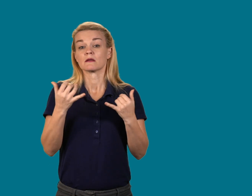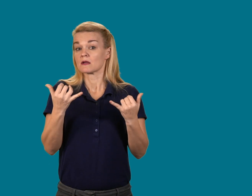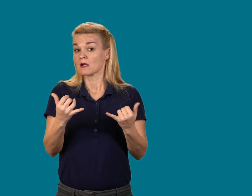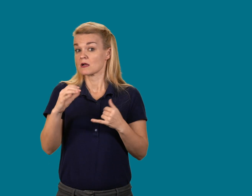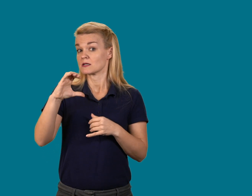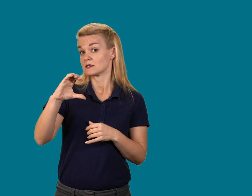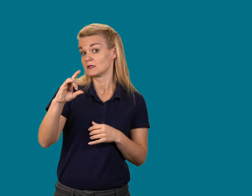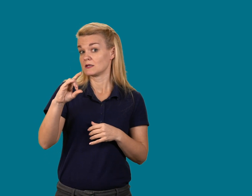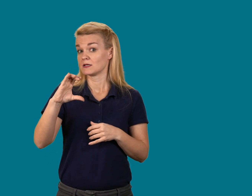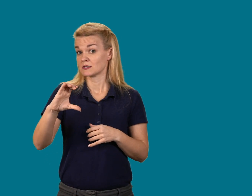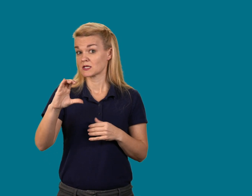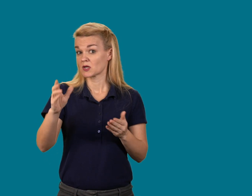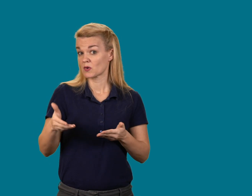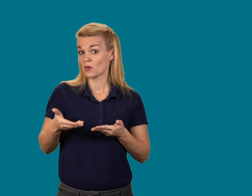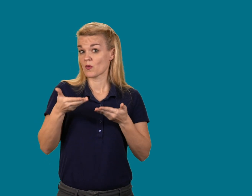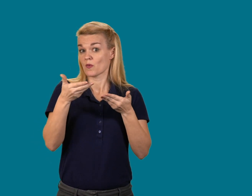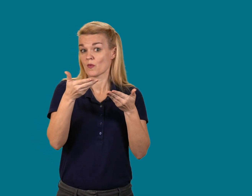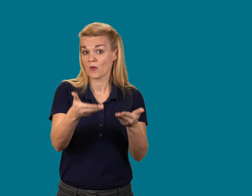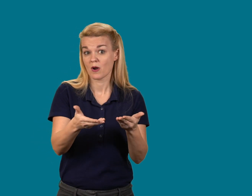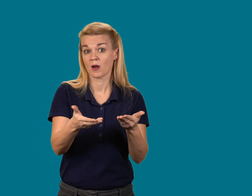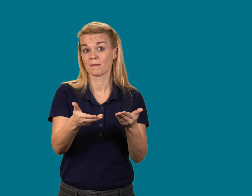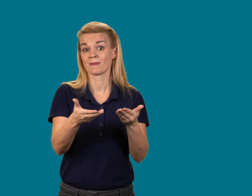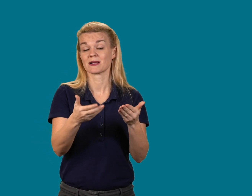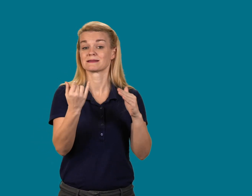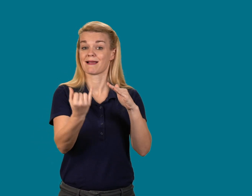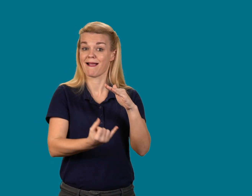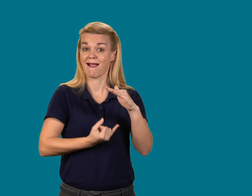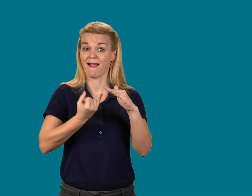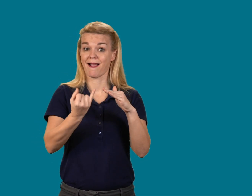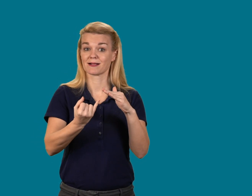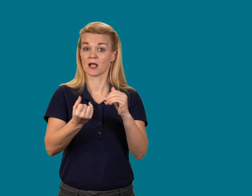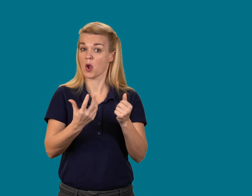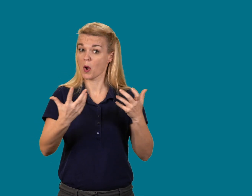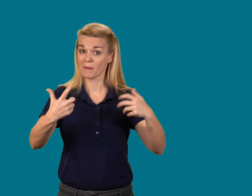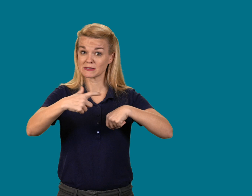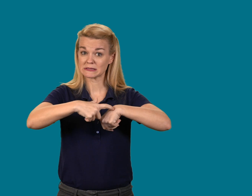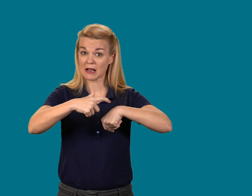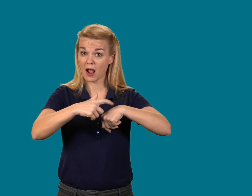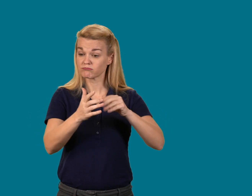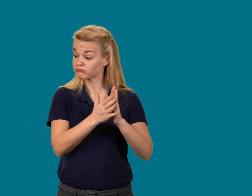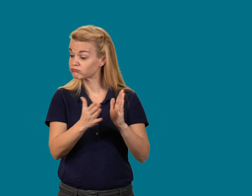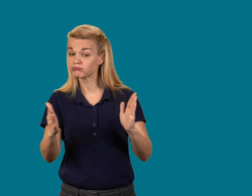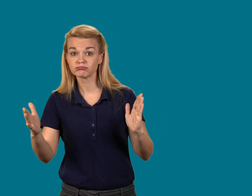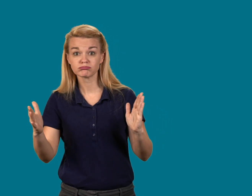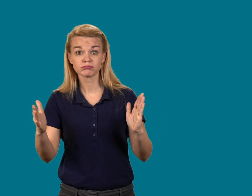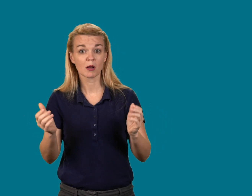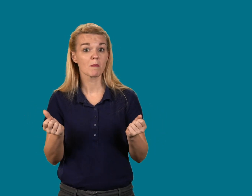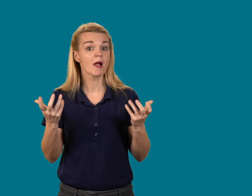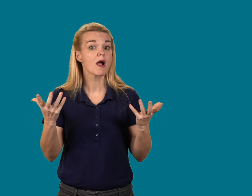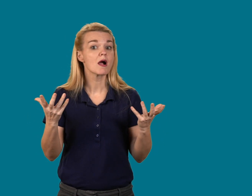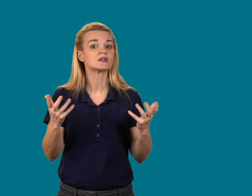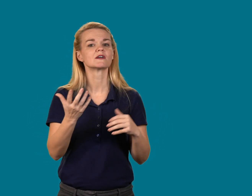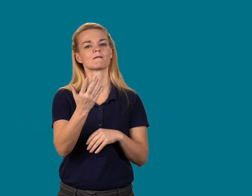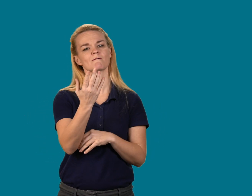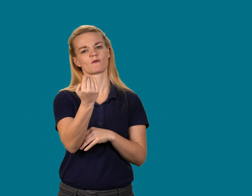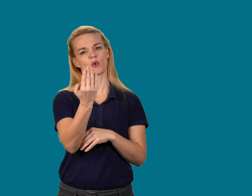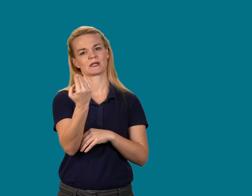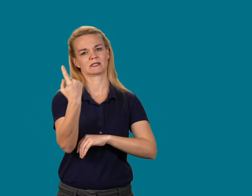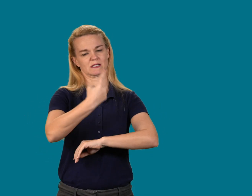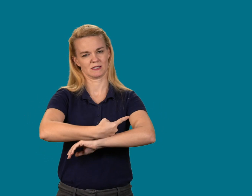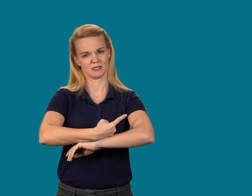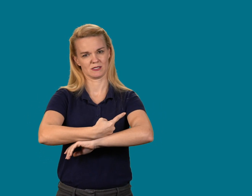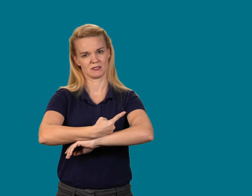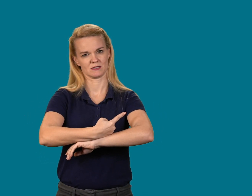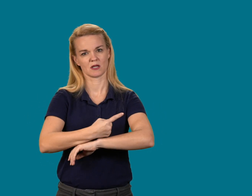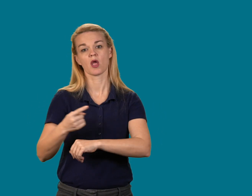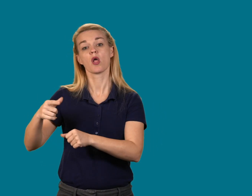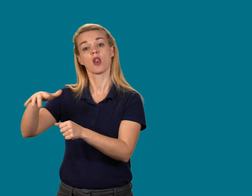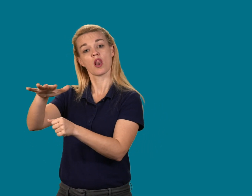Currently the CDC recommends a quarantine period of 14 days.